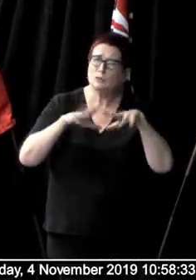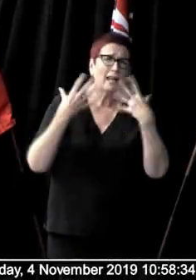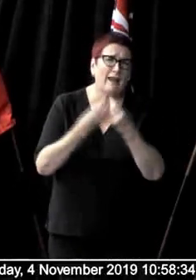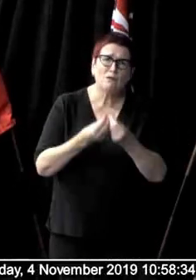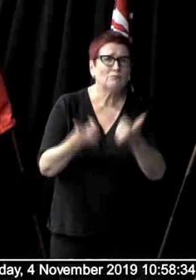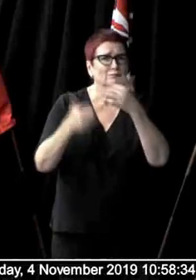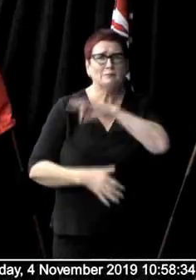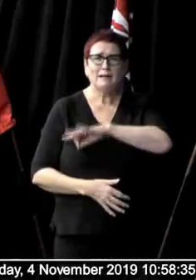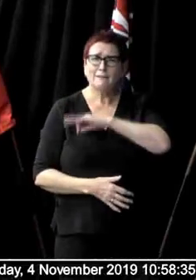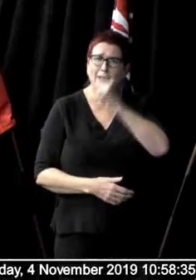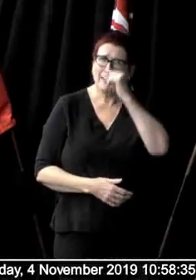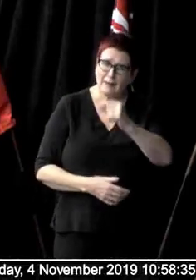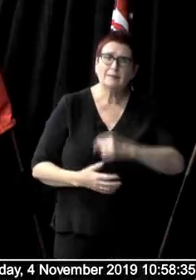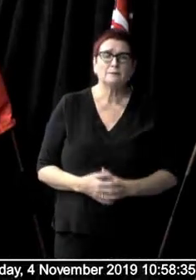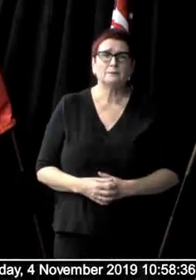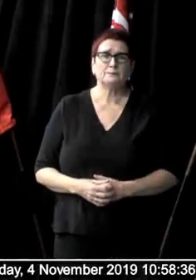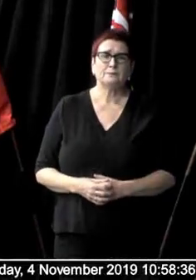So what does the research tell us?